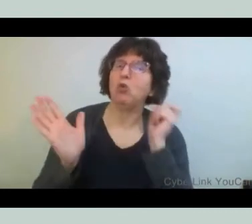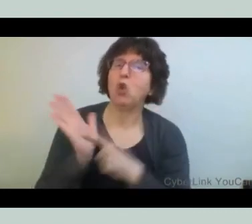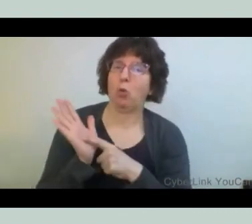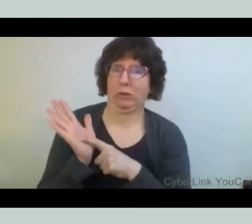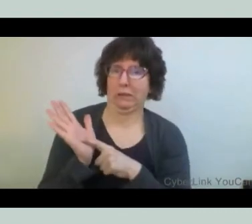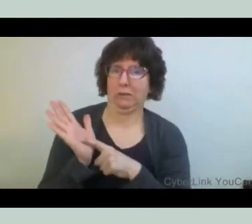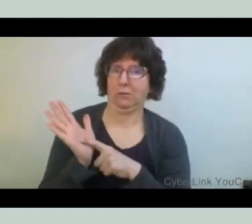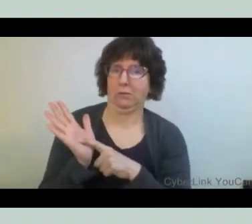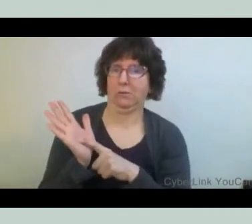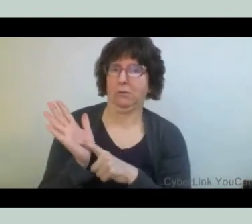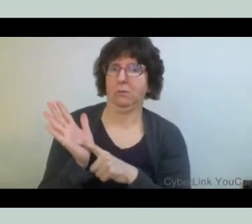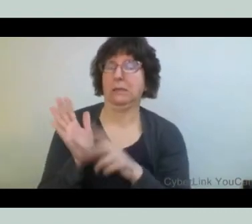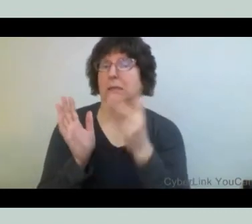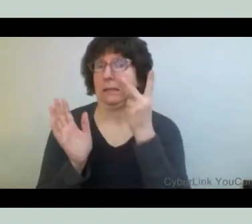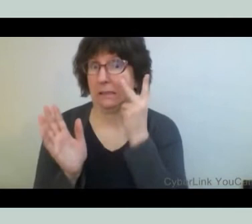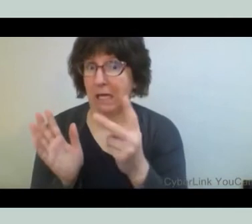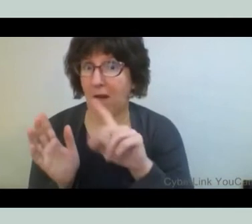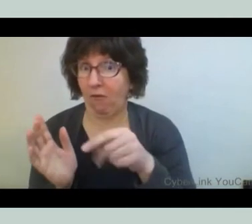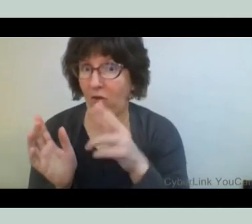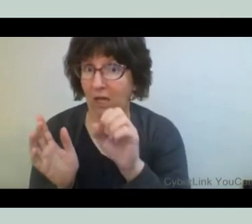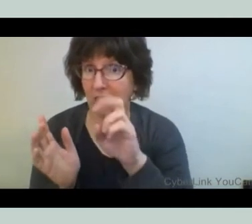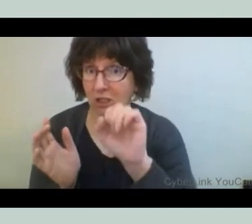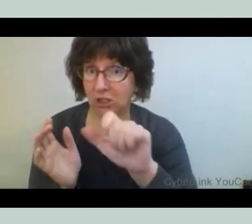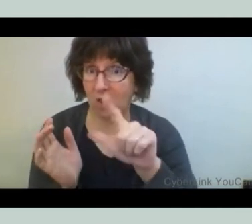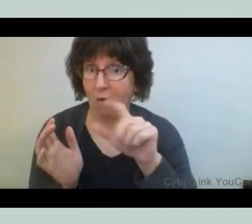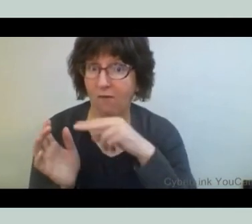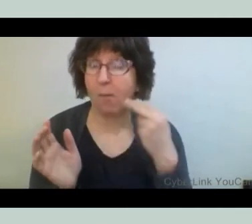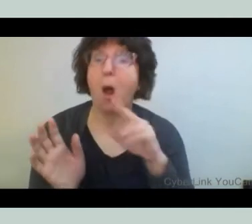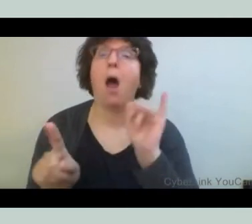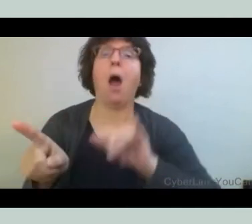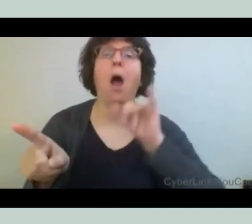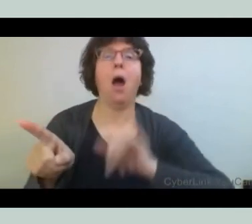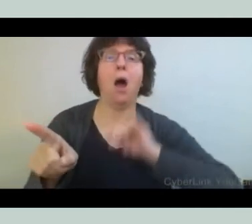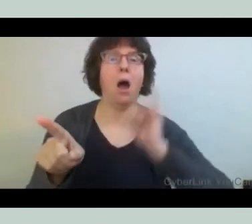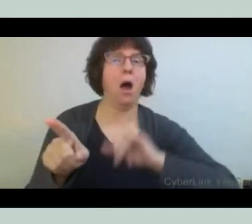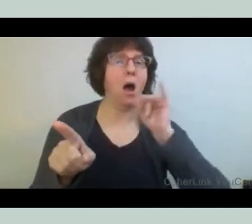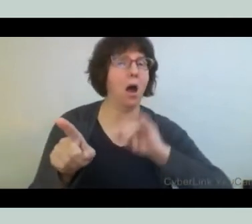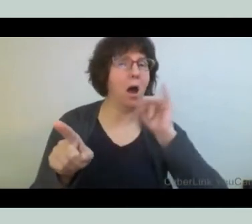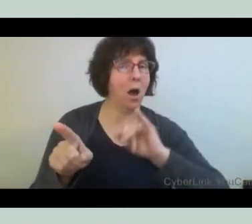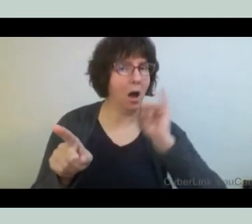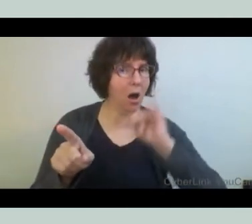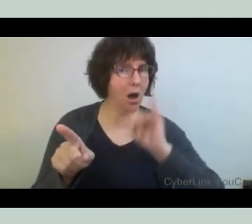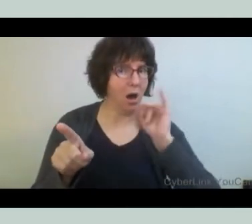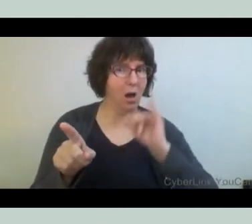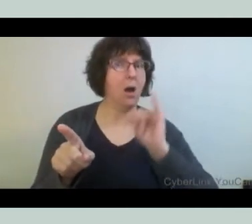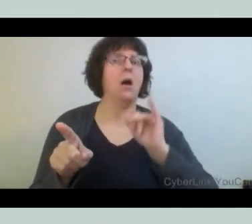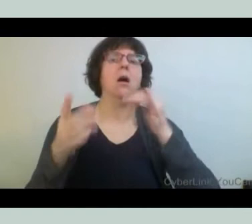Phrasal verbs are not easy to understand in English. It starts by noticing phrasal verbs in what you are reading.